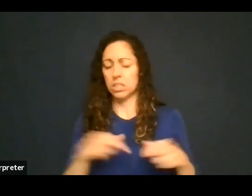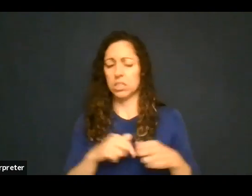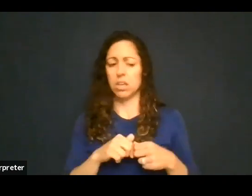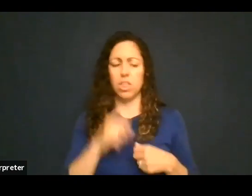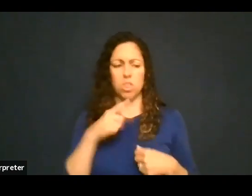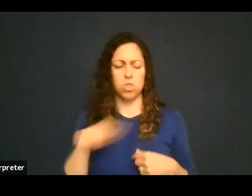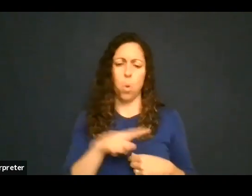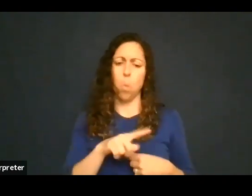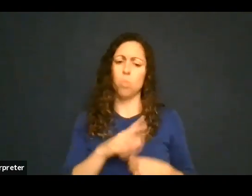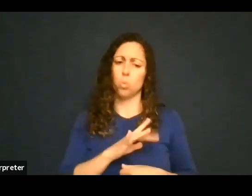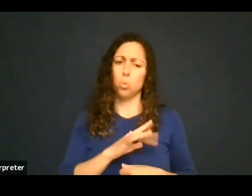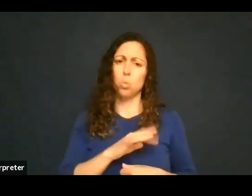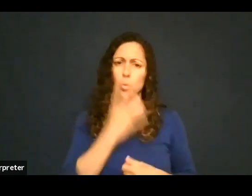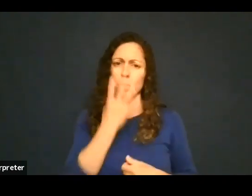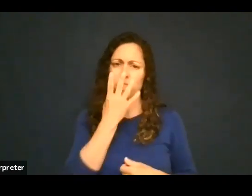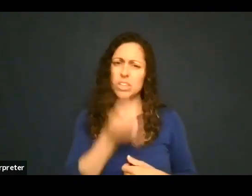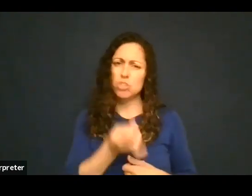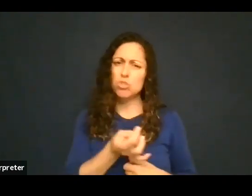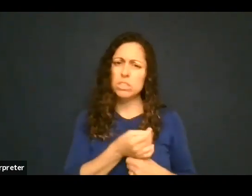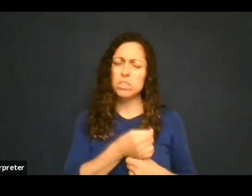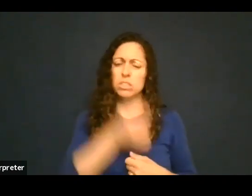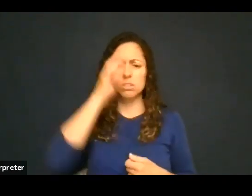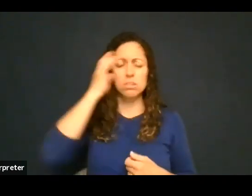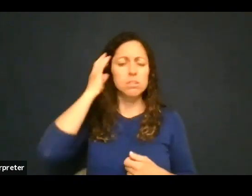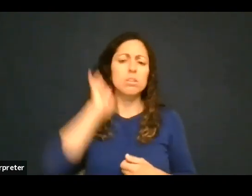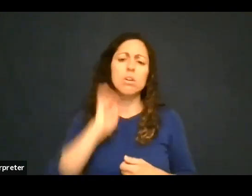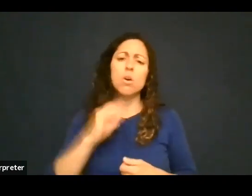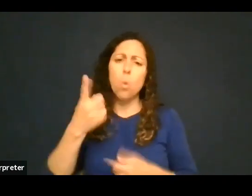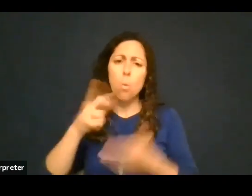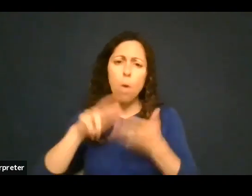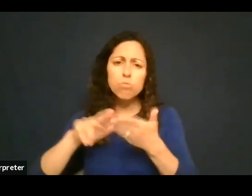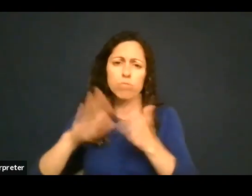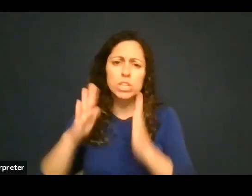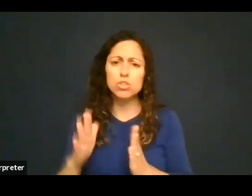A researcher, Astra Dinculescu at University of Florida,